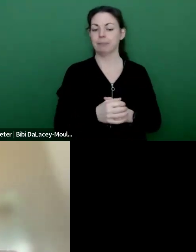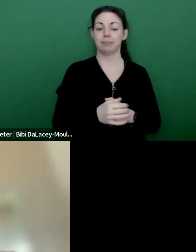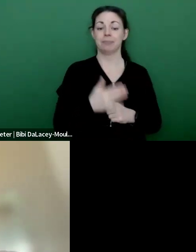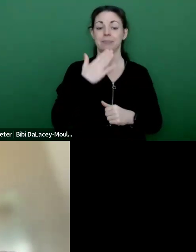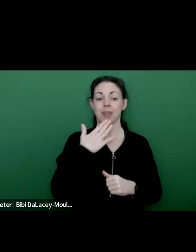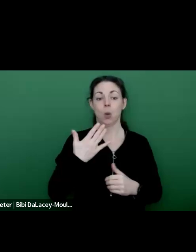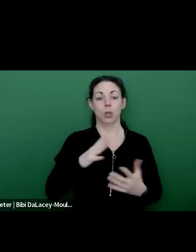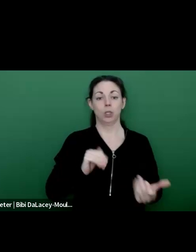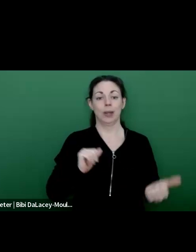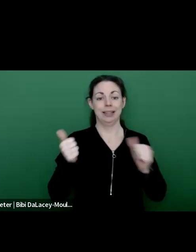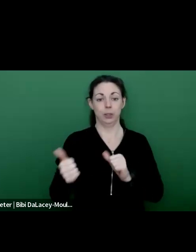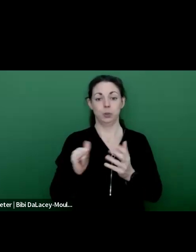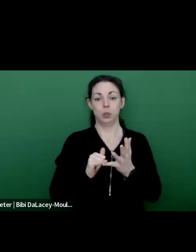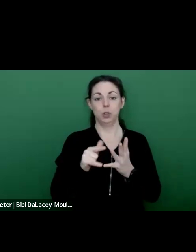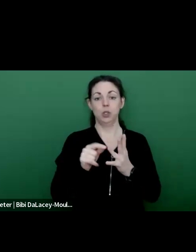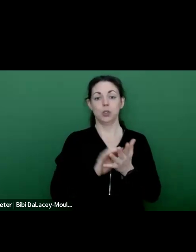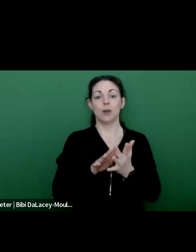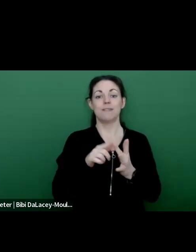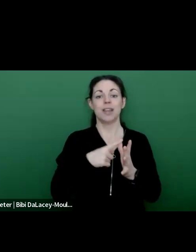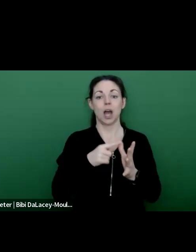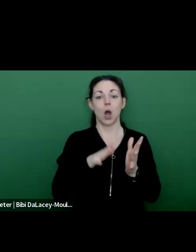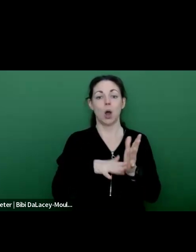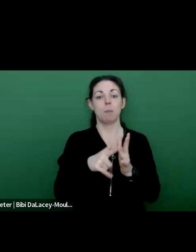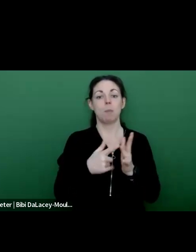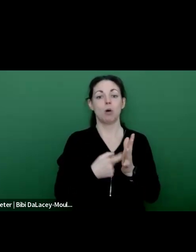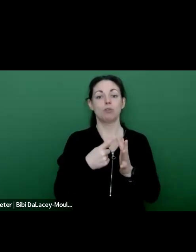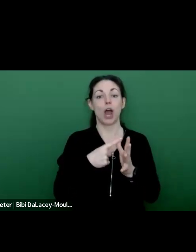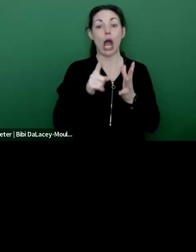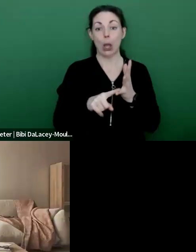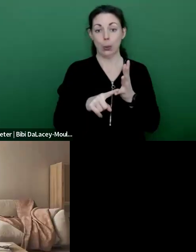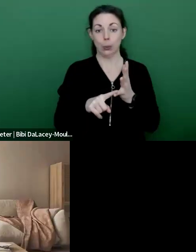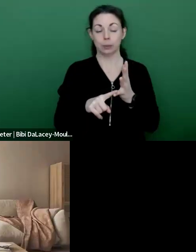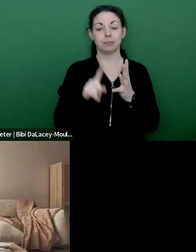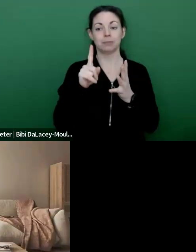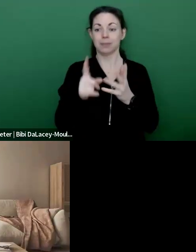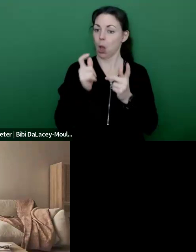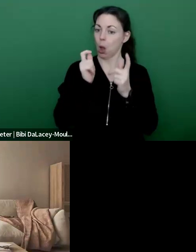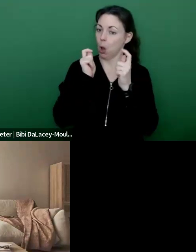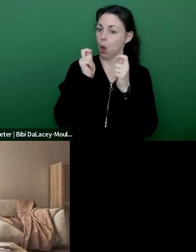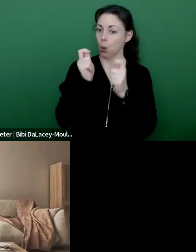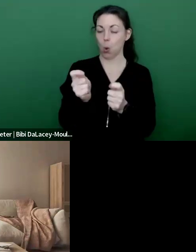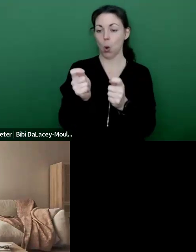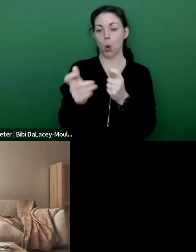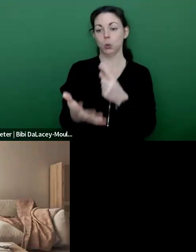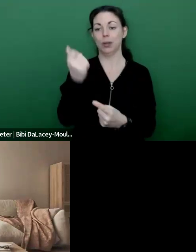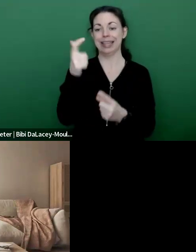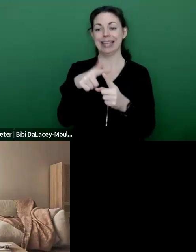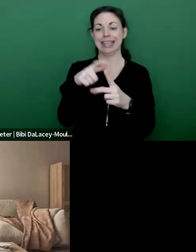over to Sophia Moreau, who is an award-winning EDI consultant who's gonna share with,